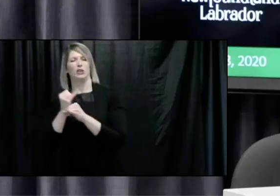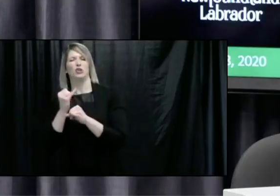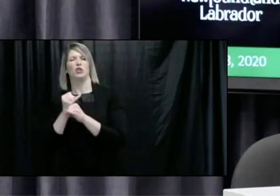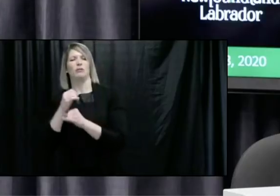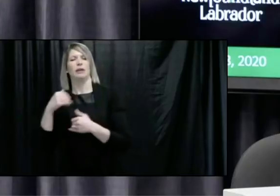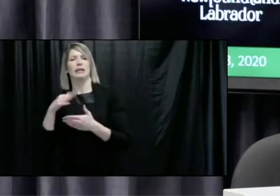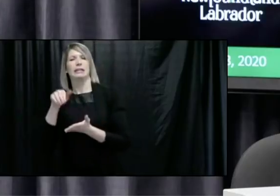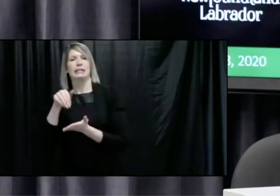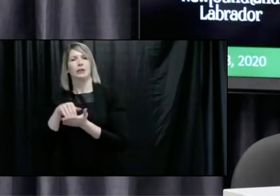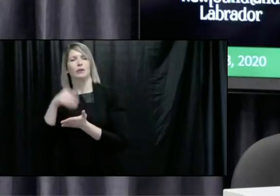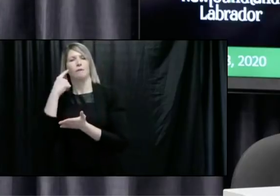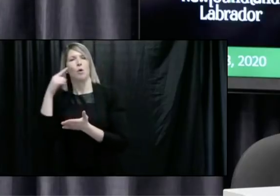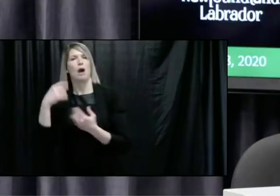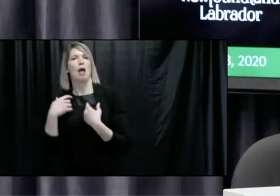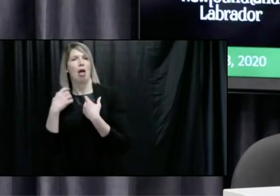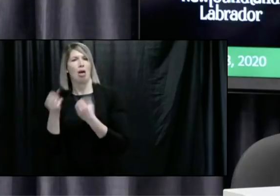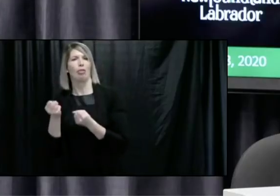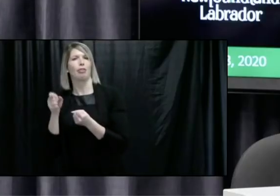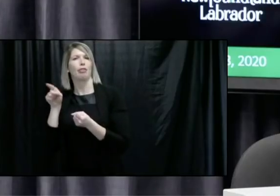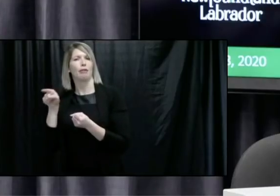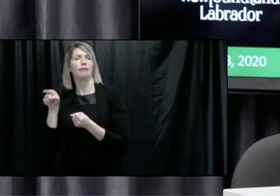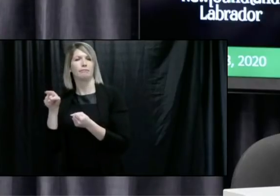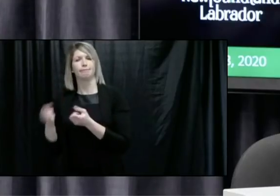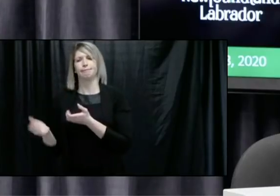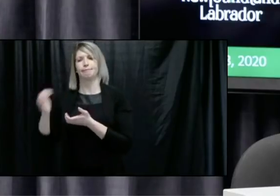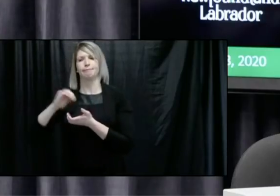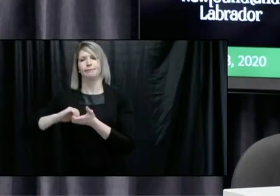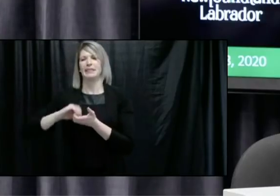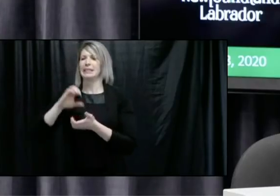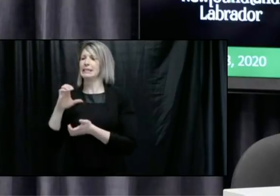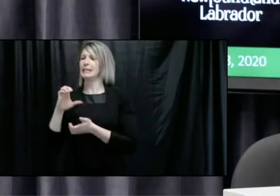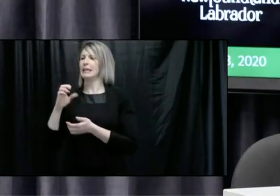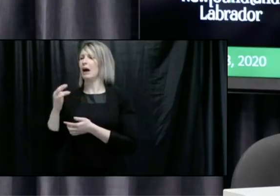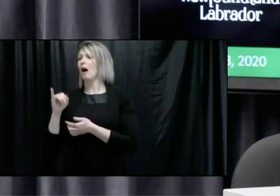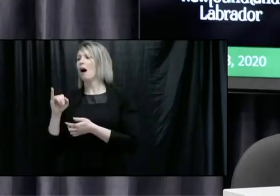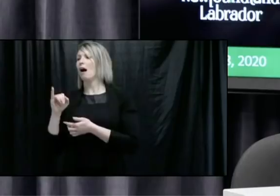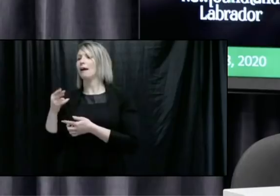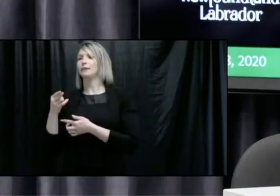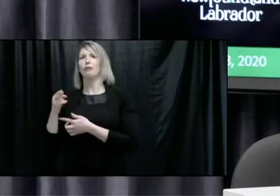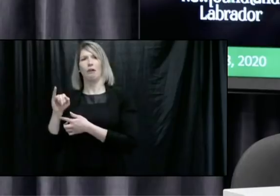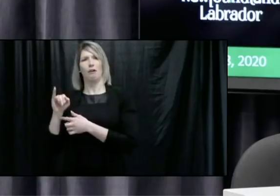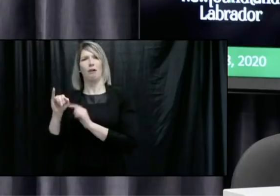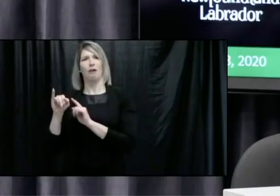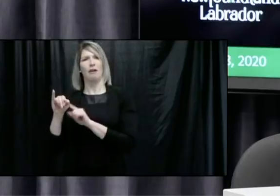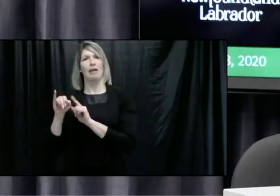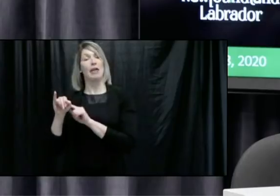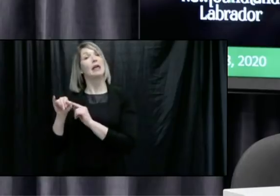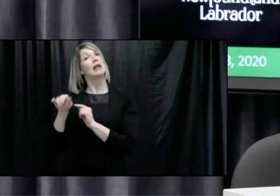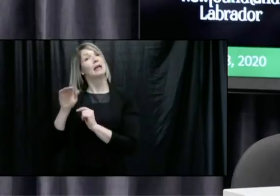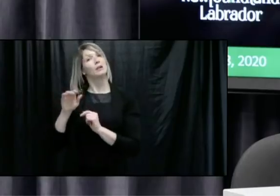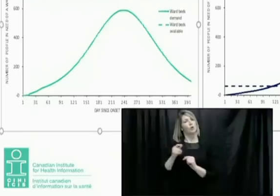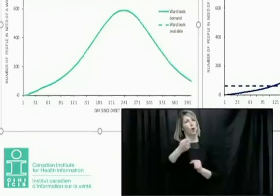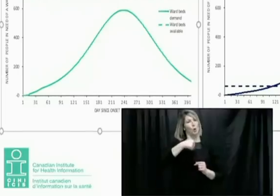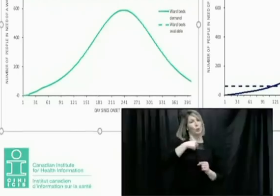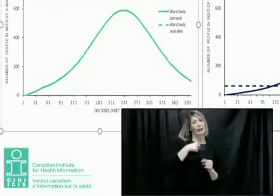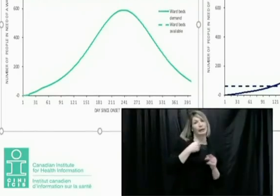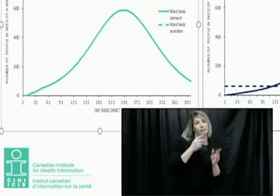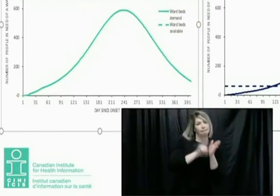SO, THEY USED A COM PART MENTAL MODEL WITH A MIXED HOMOGENEOUS POPULATION. PRETTY MUCH THE SAME THING WE